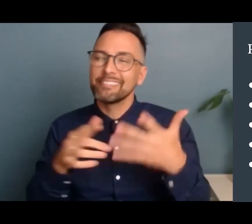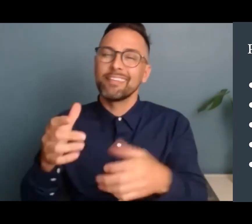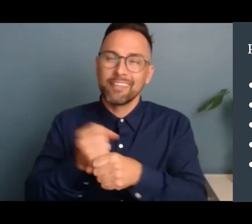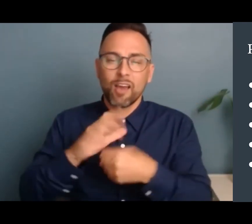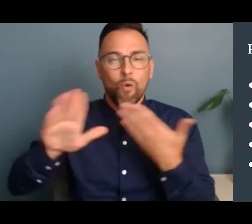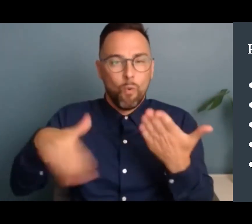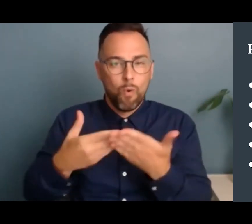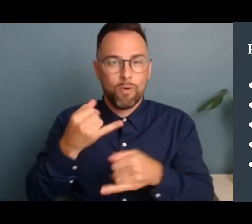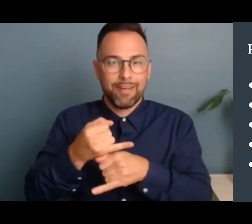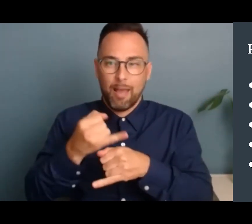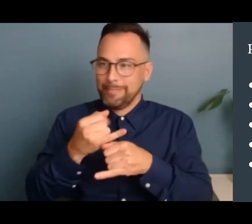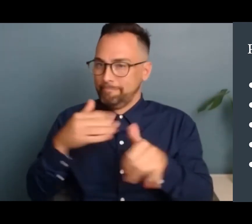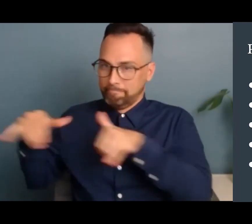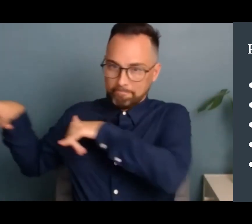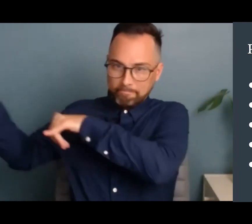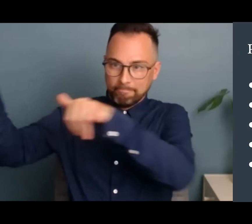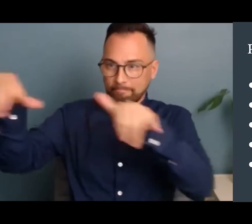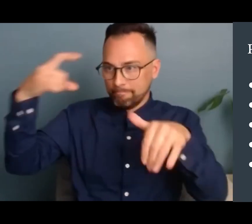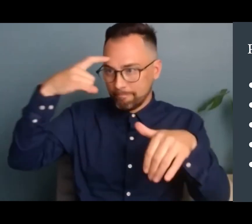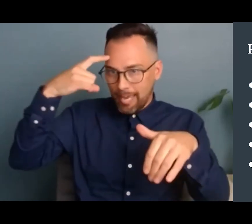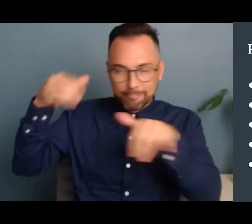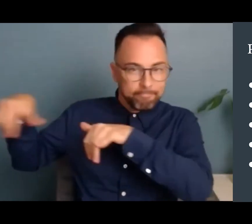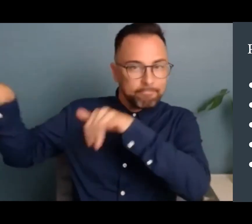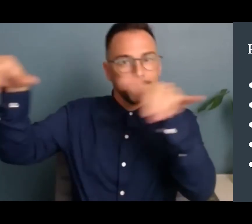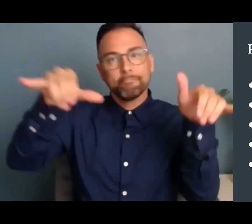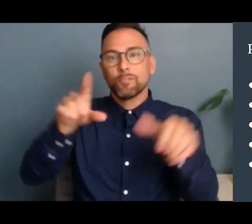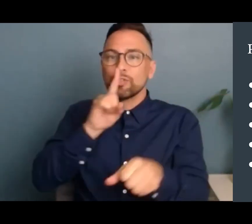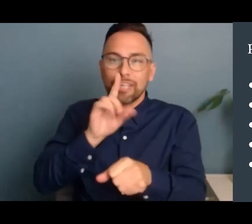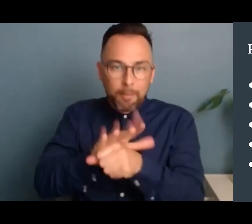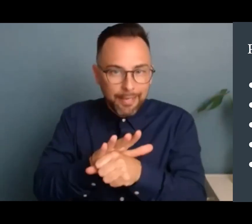getting the entire campus on board and being all on the same page and committing